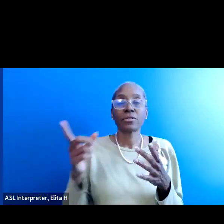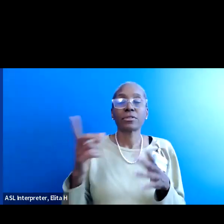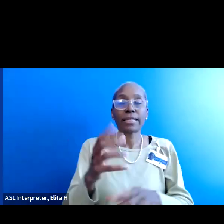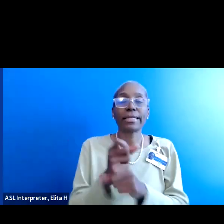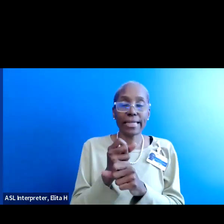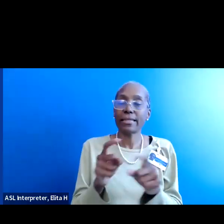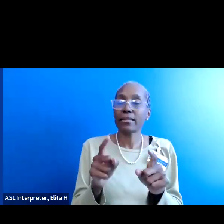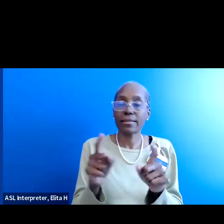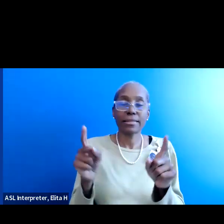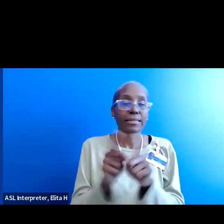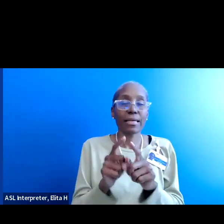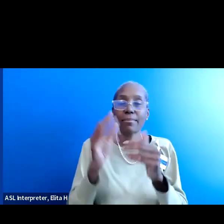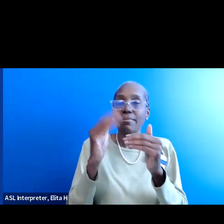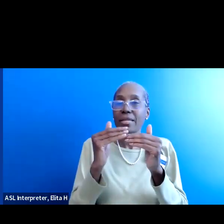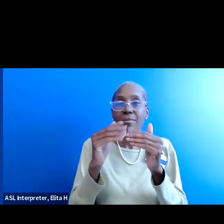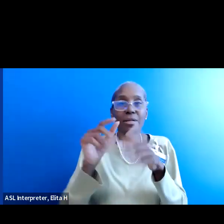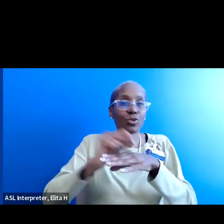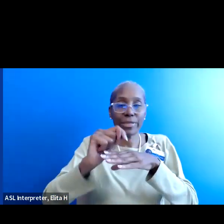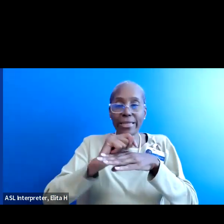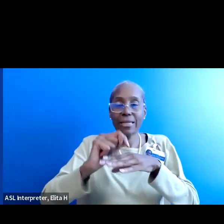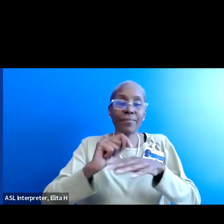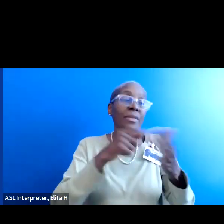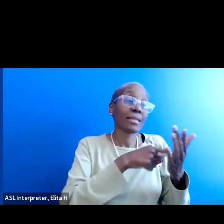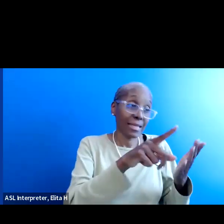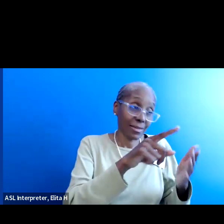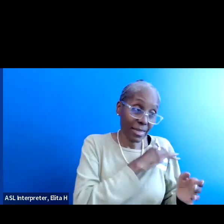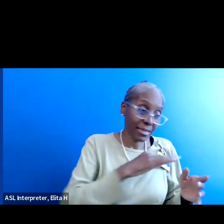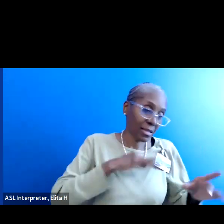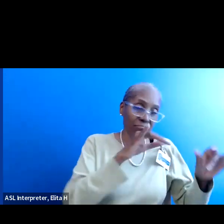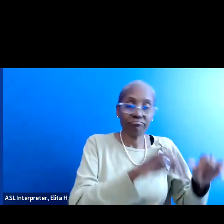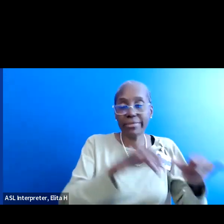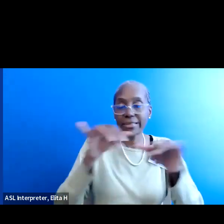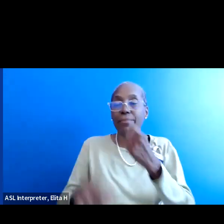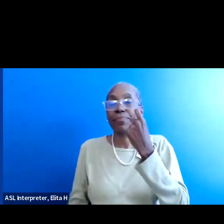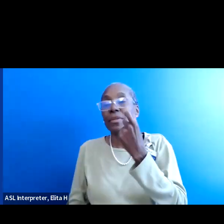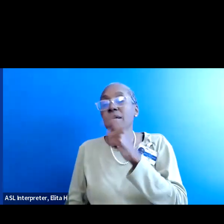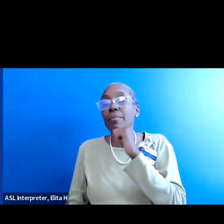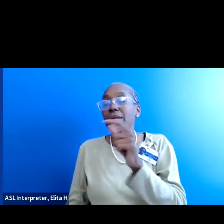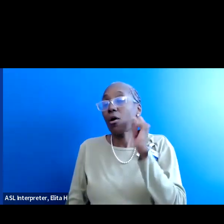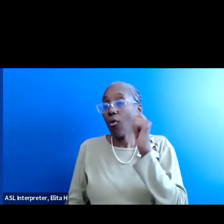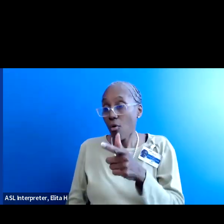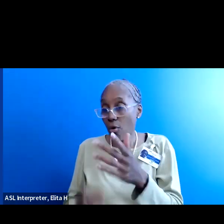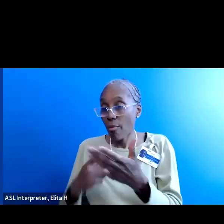same minimum training that paid staff do. However, not all programs work with volunteers.